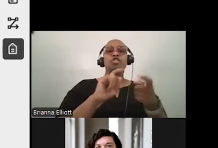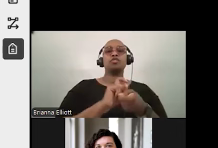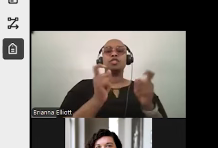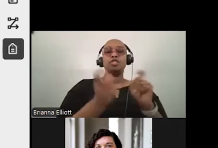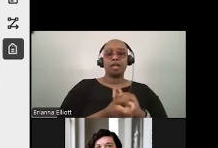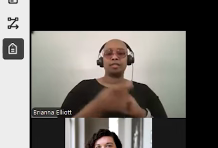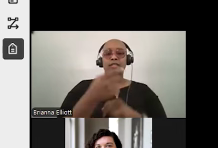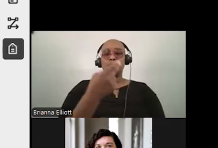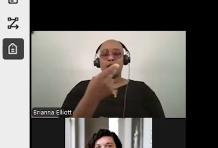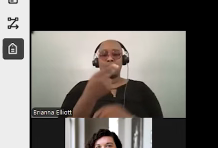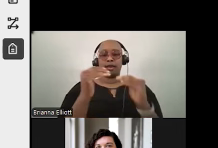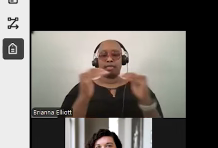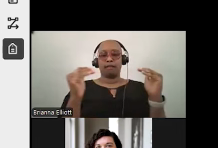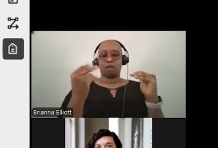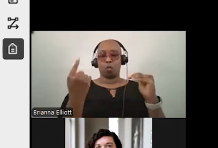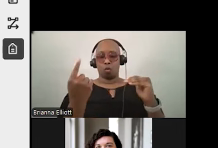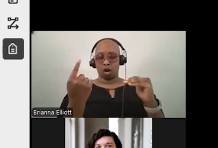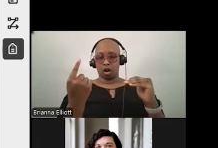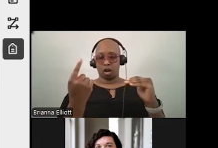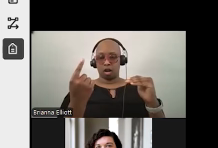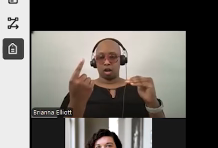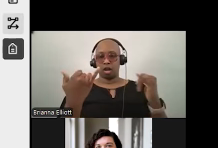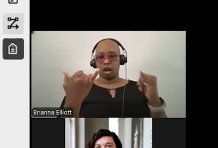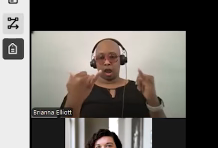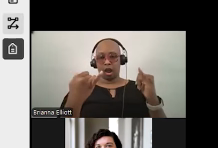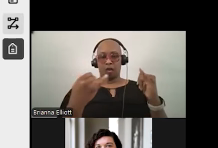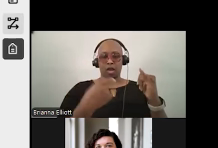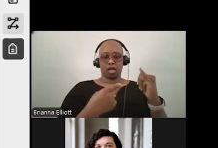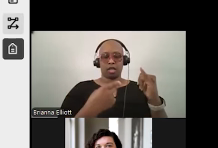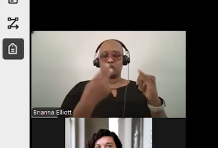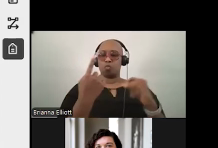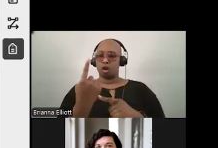close that. Now, this says heading level one. Again, that doesn't change anything with our